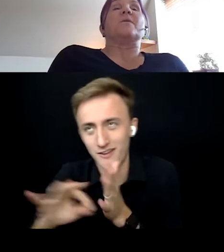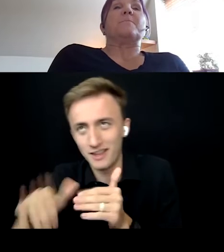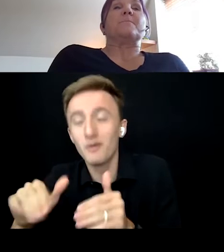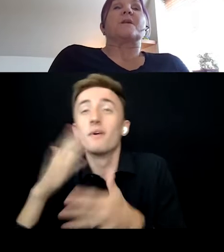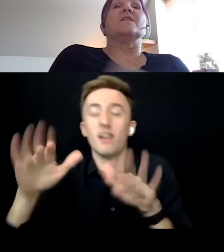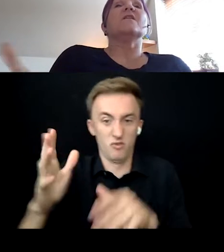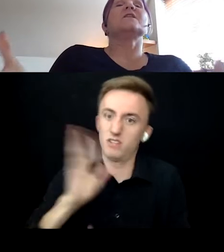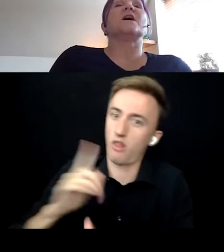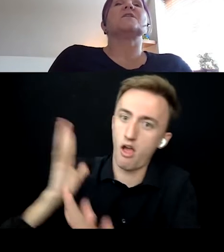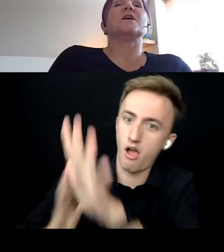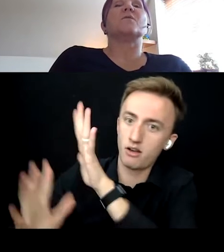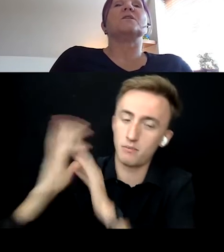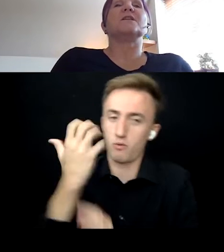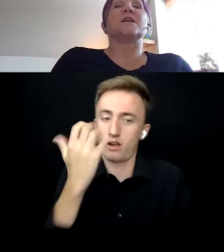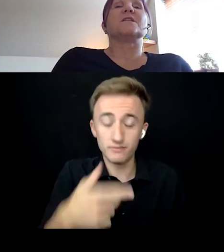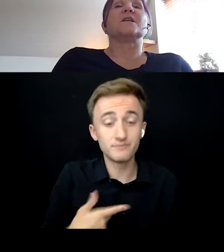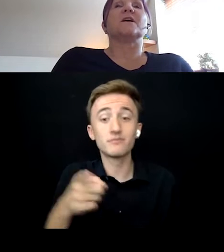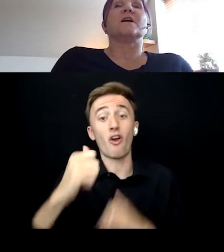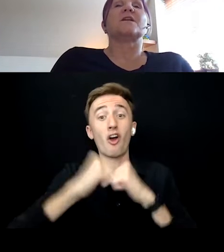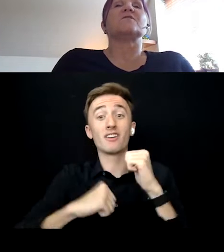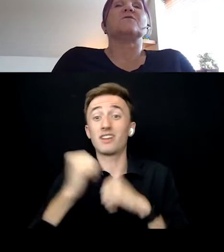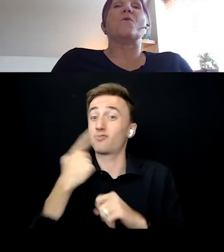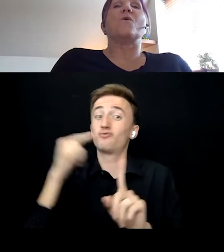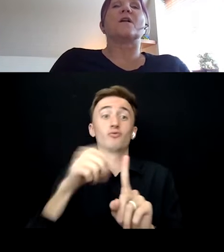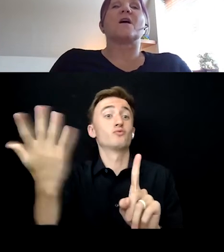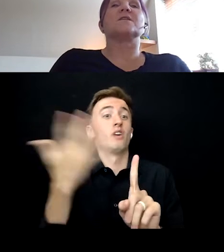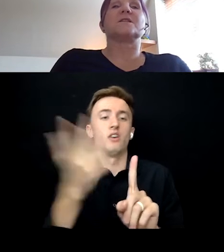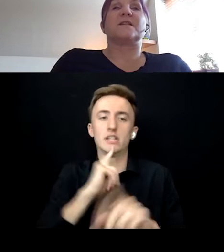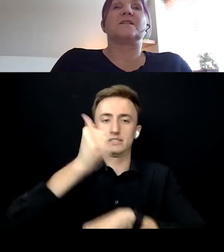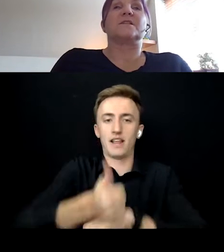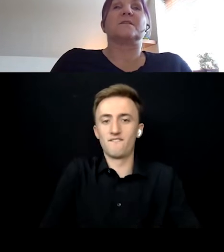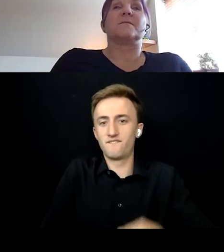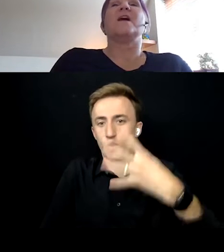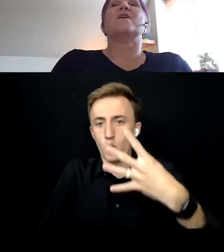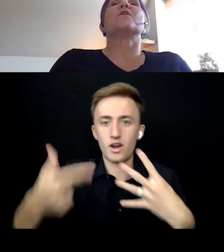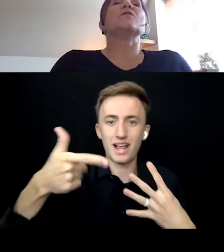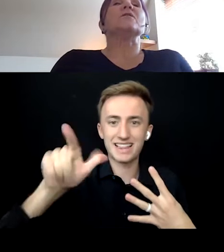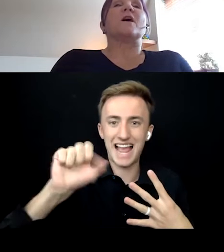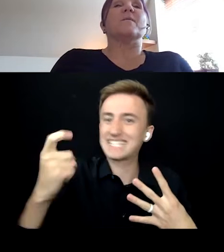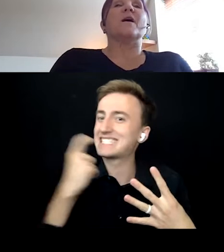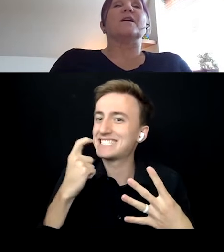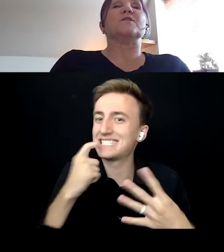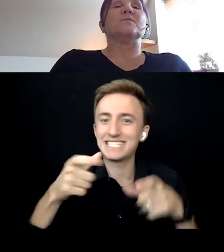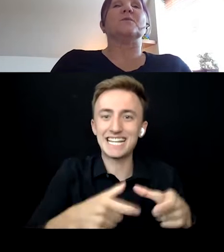ago. And the architecture was essentially a set of four glass disks. For a long time I assumed